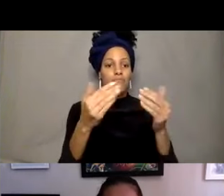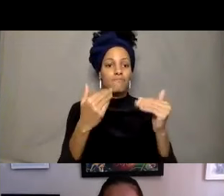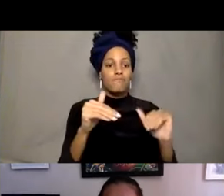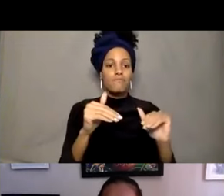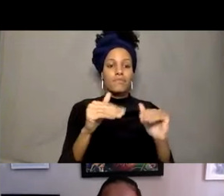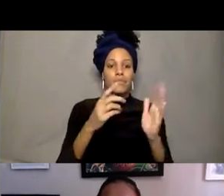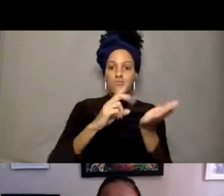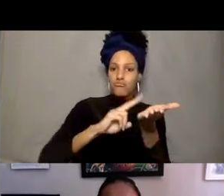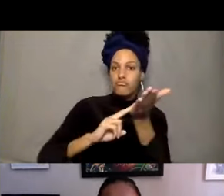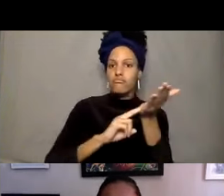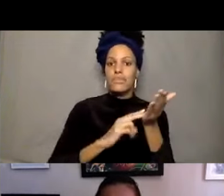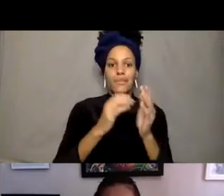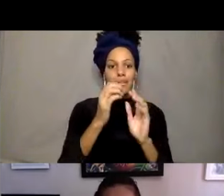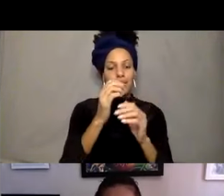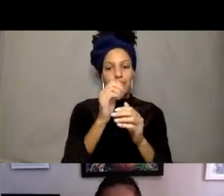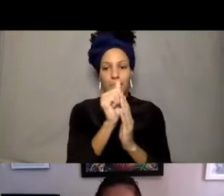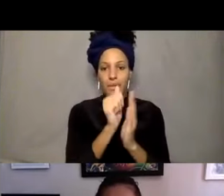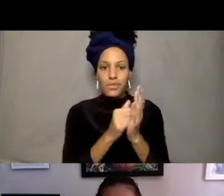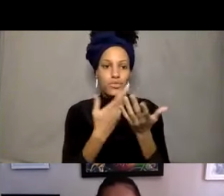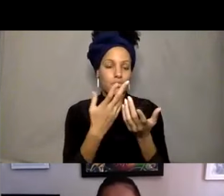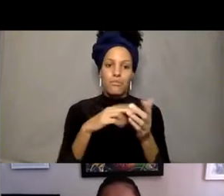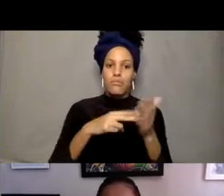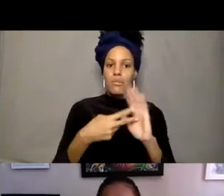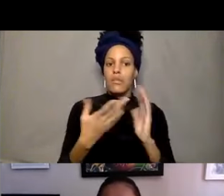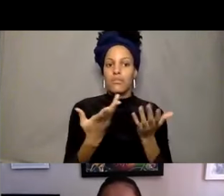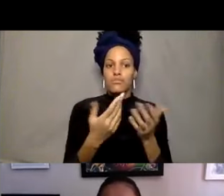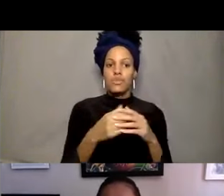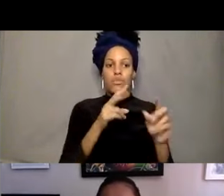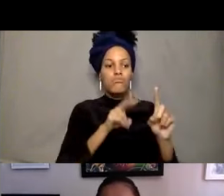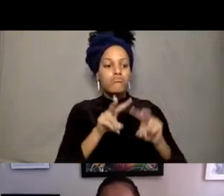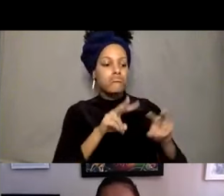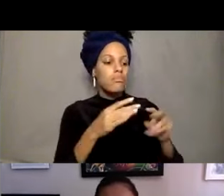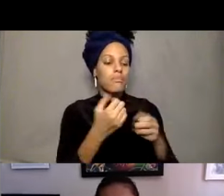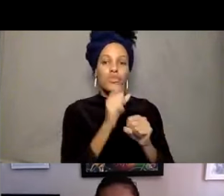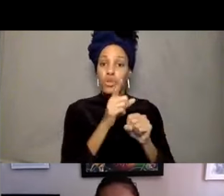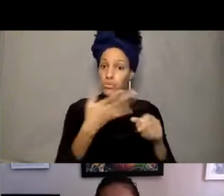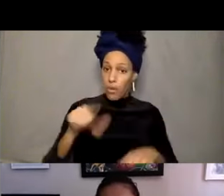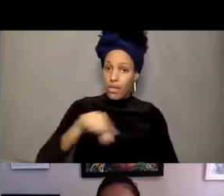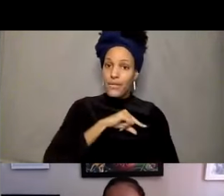meaning we begin reviewing for eligibility. Next, moving to the right-hand column,